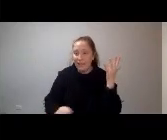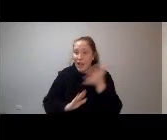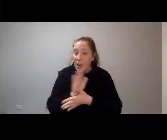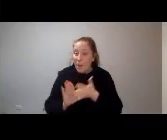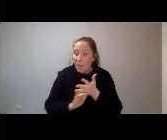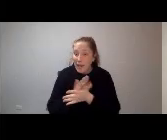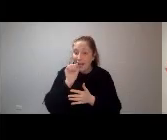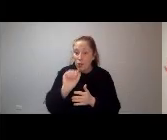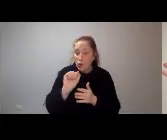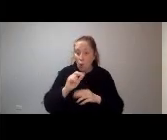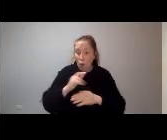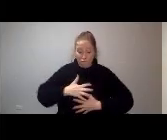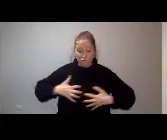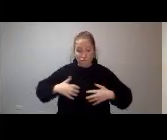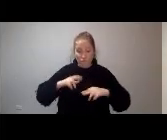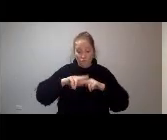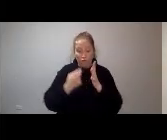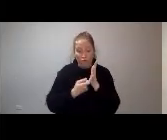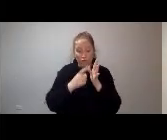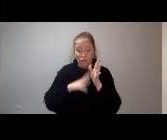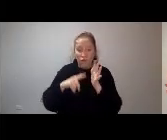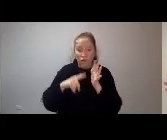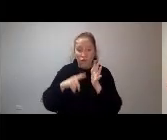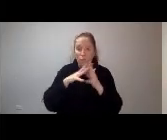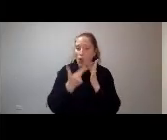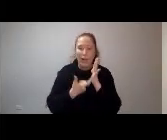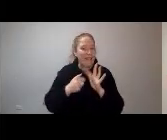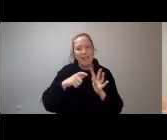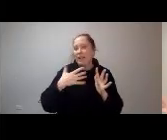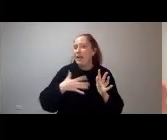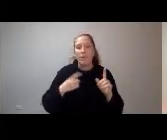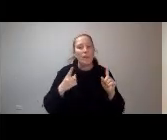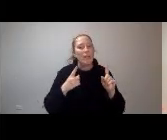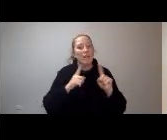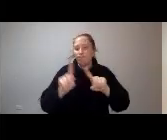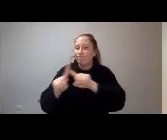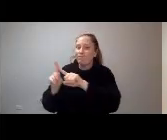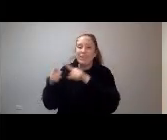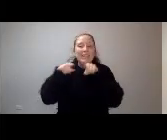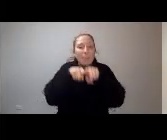needs to represent different evidence-based practices for different groups of people.